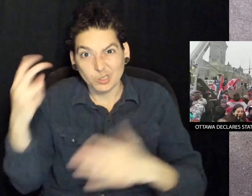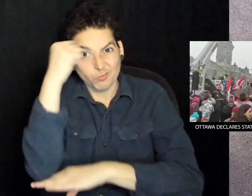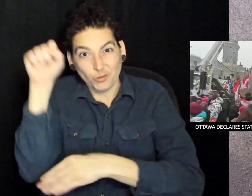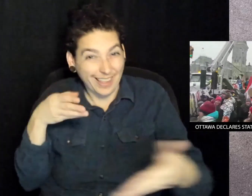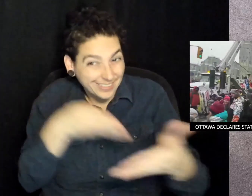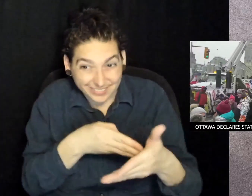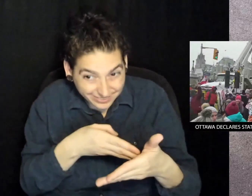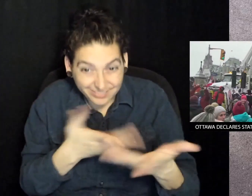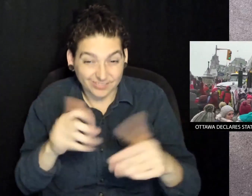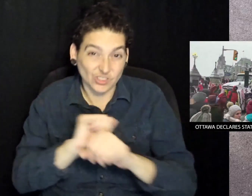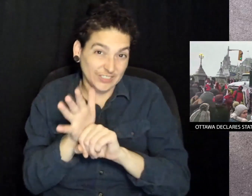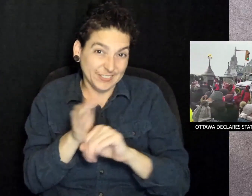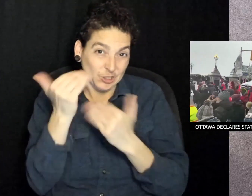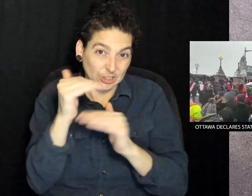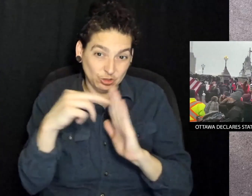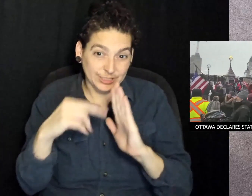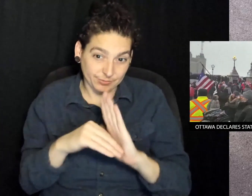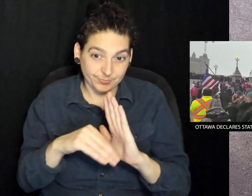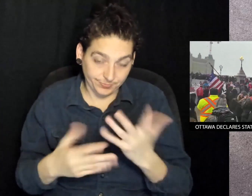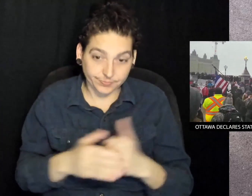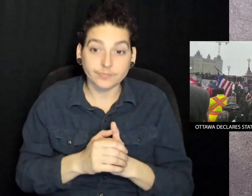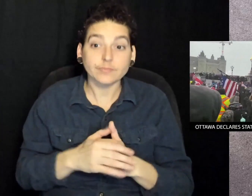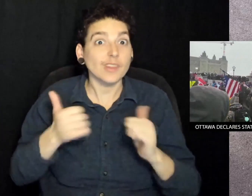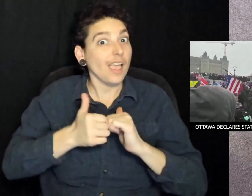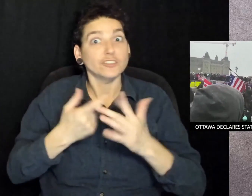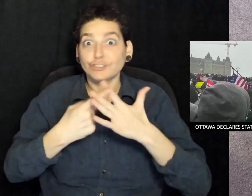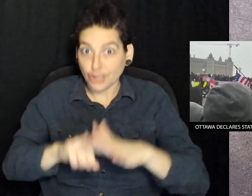emergency as a result of a two-week protest against Covid 19 restrictions